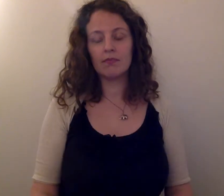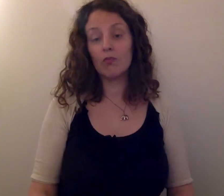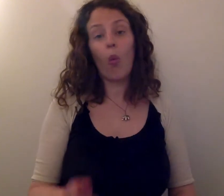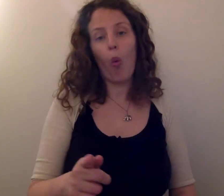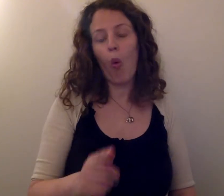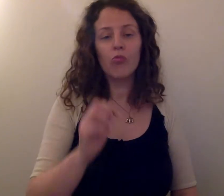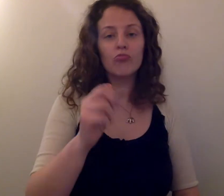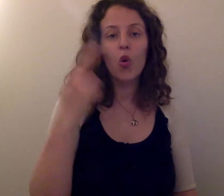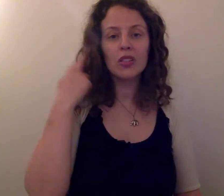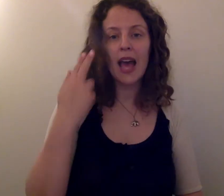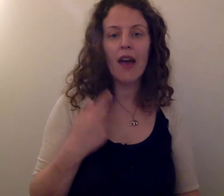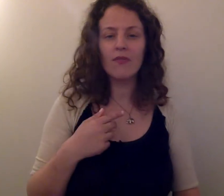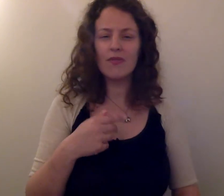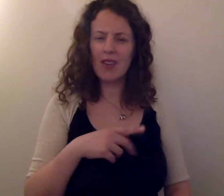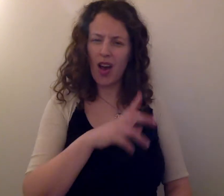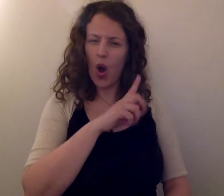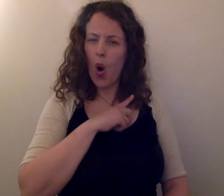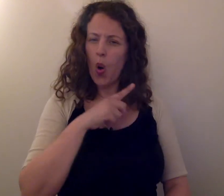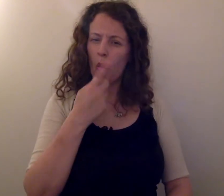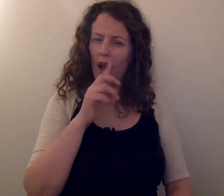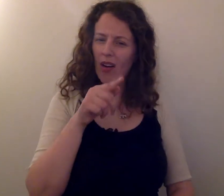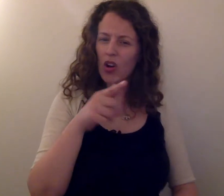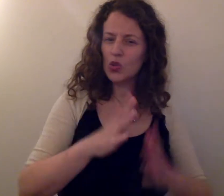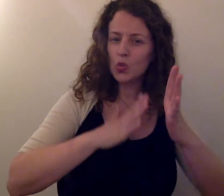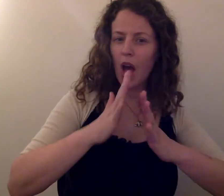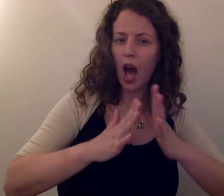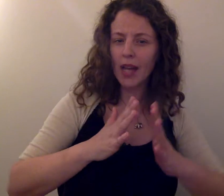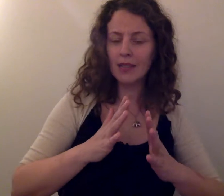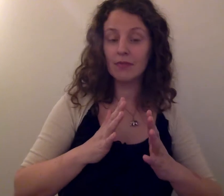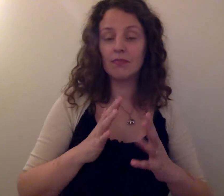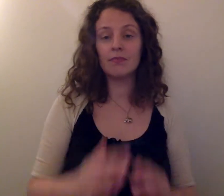Or, "You're deaf, why can't you sign?"